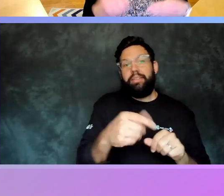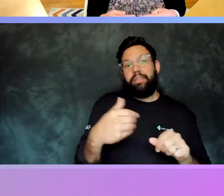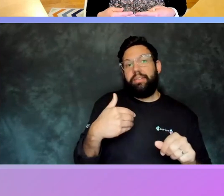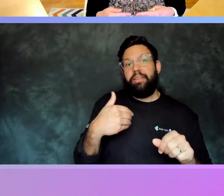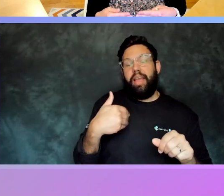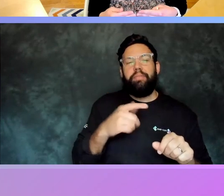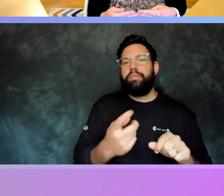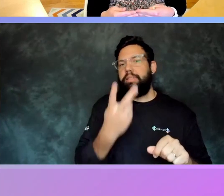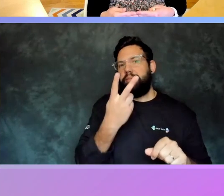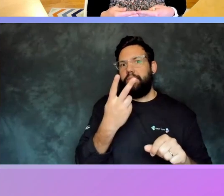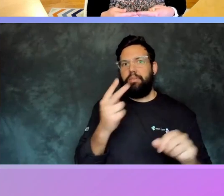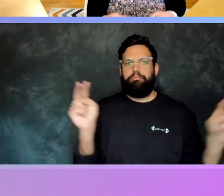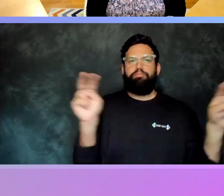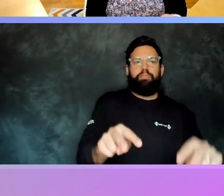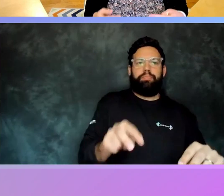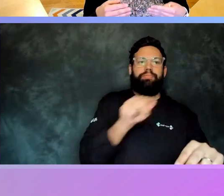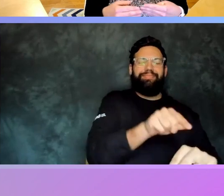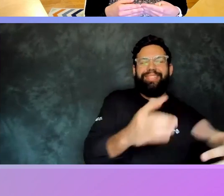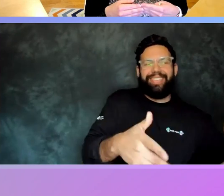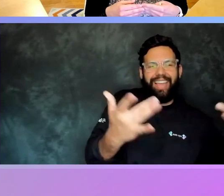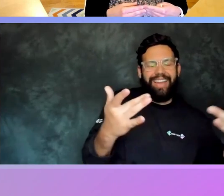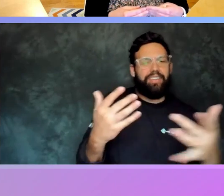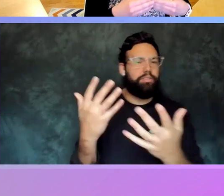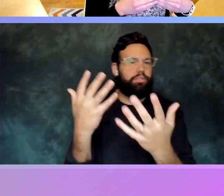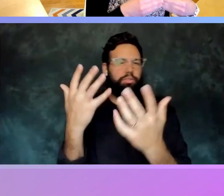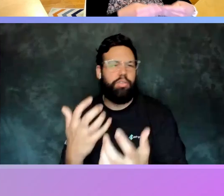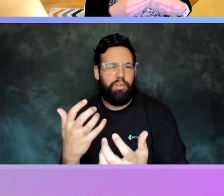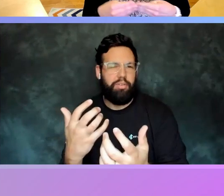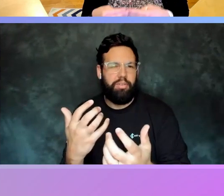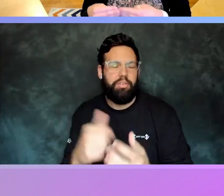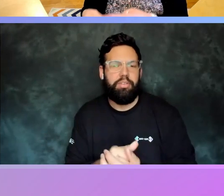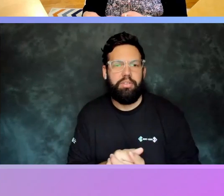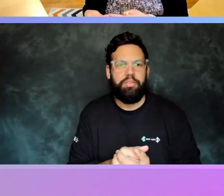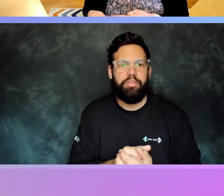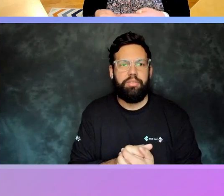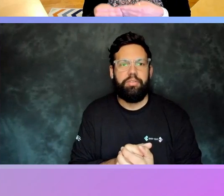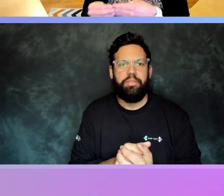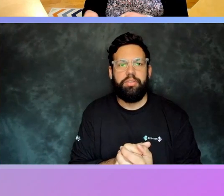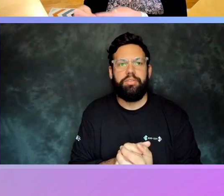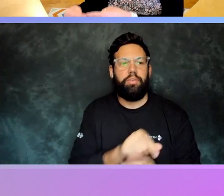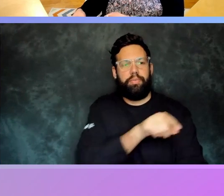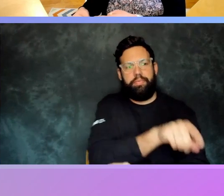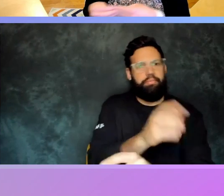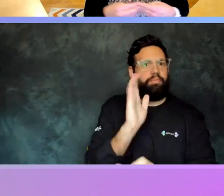falls under our 1.4.3 color contrast minimum, non text contrast as well.